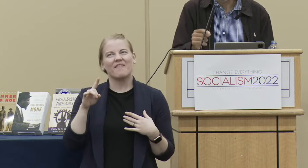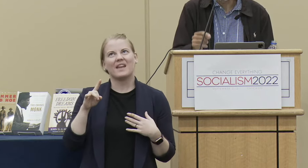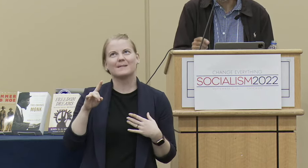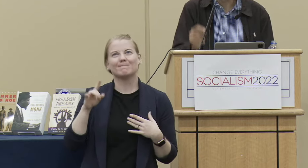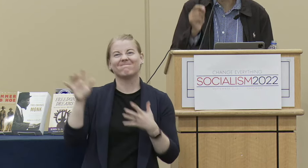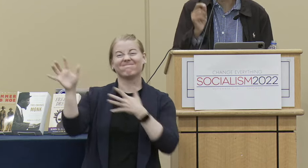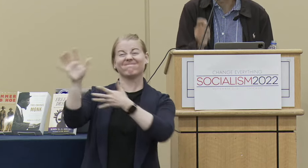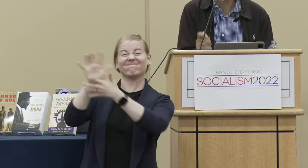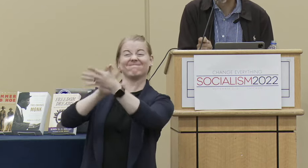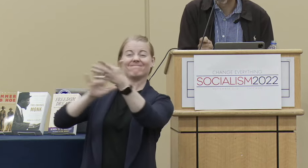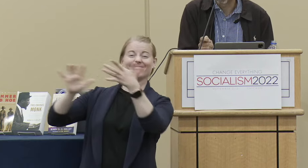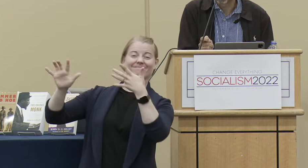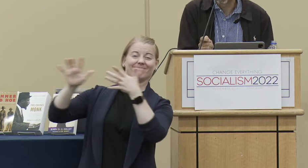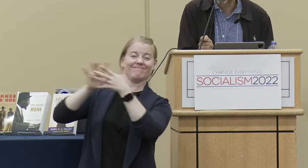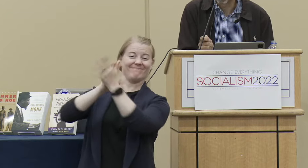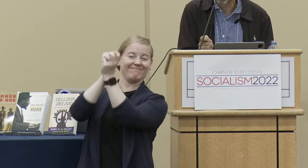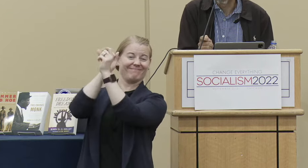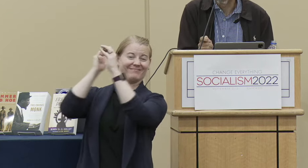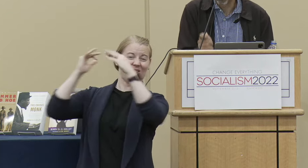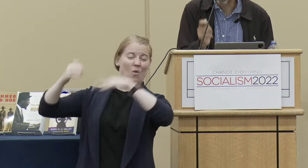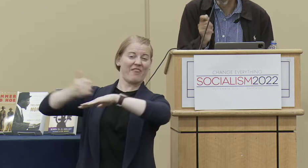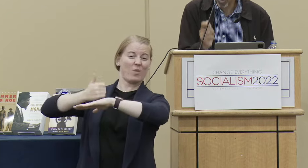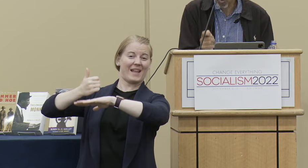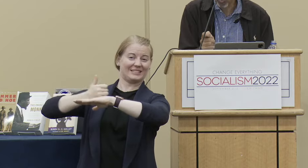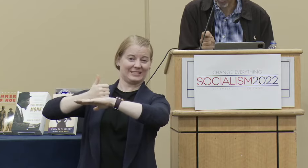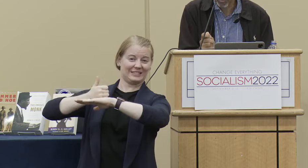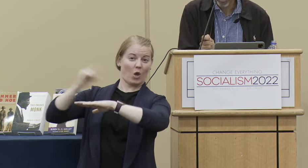my concern is I don't think existential threats and